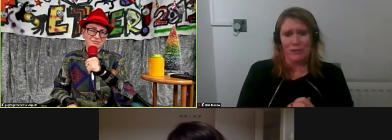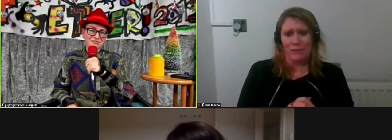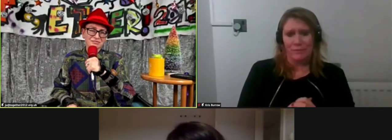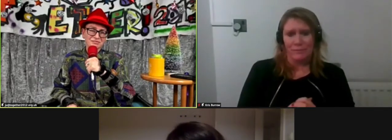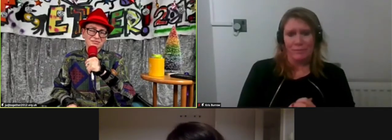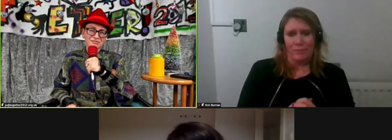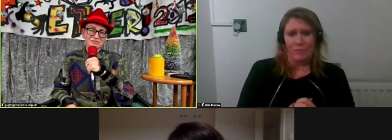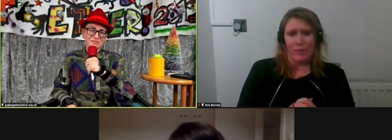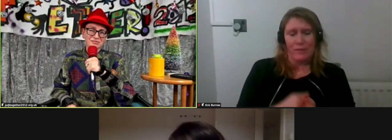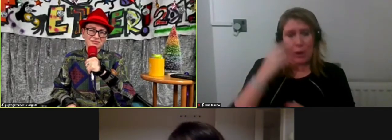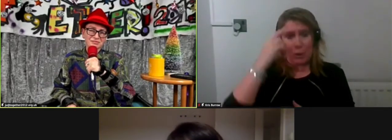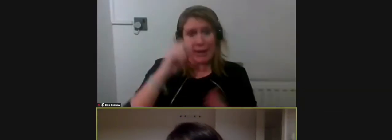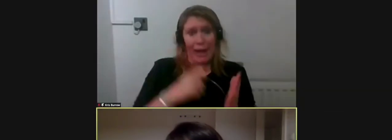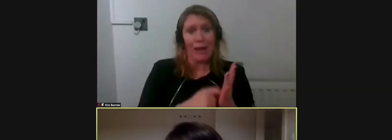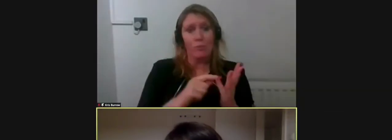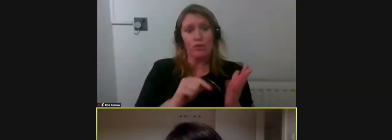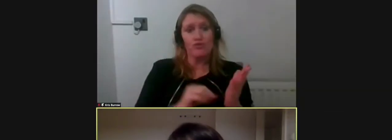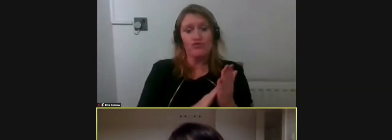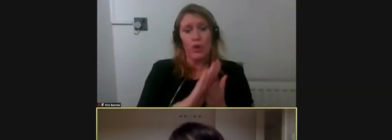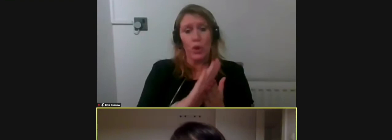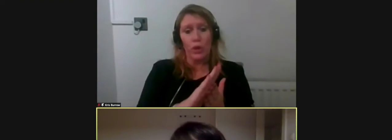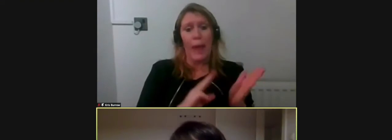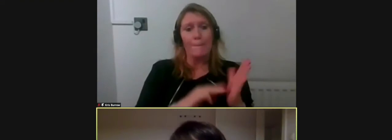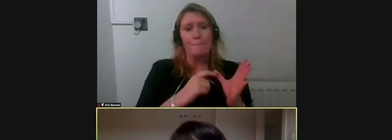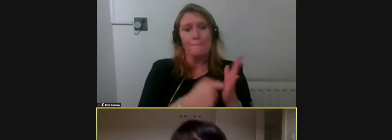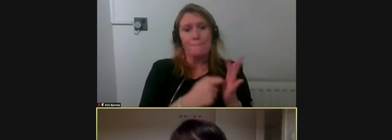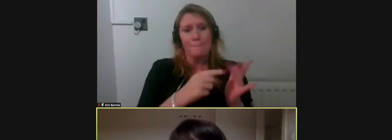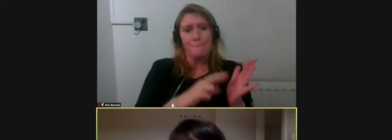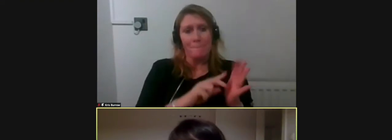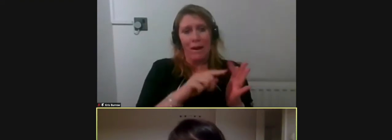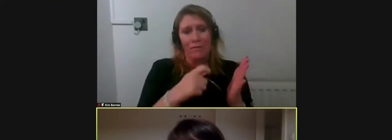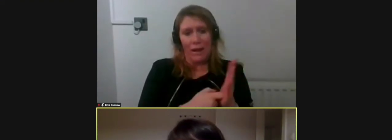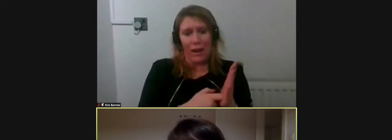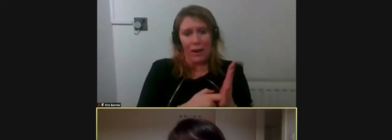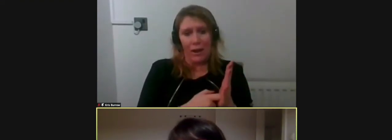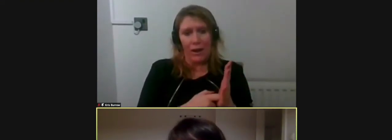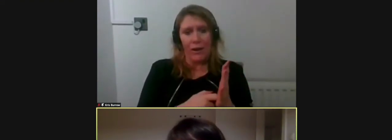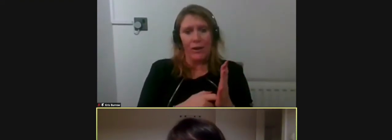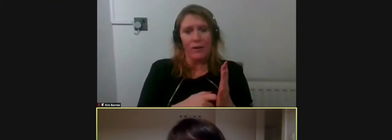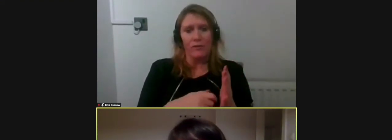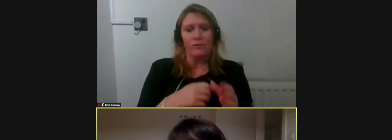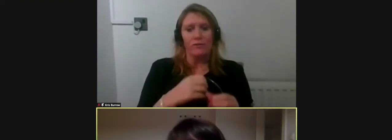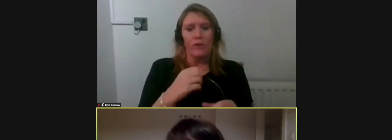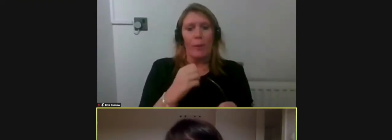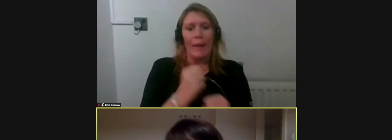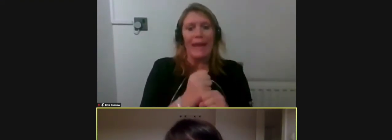yeah, I'm Ruth Mariner from Gestalt Arts, and I have brown hair, a fringe that I've